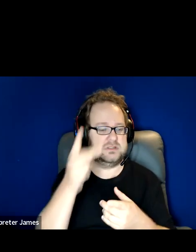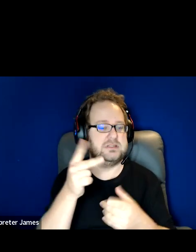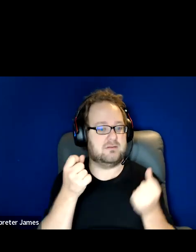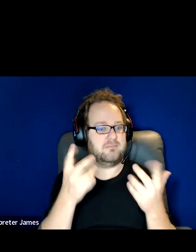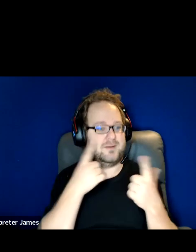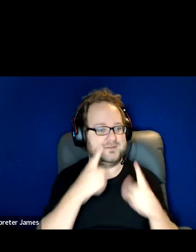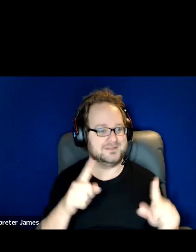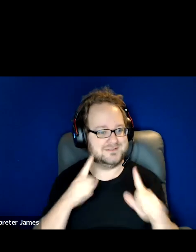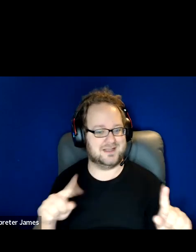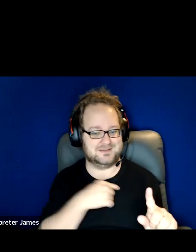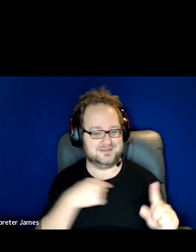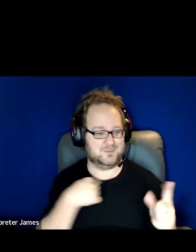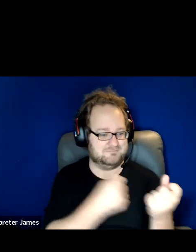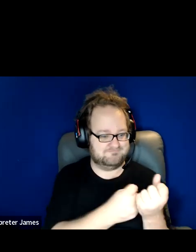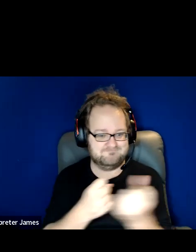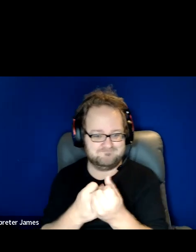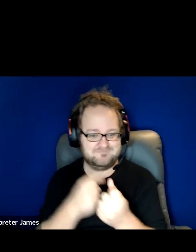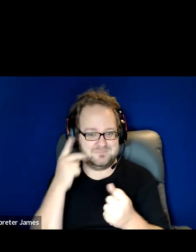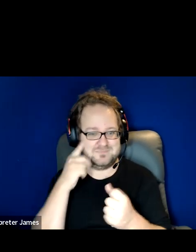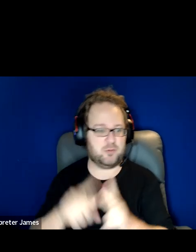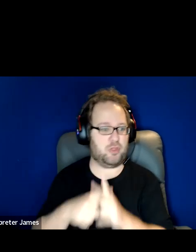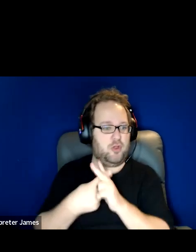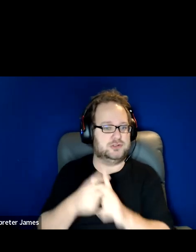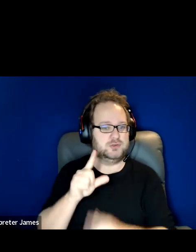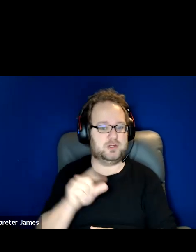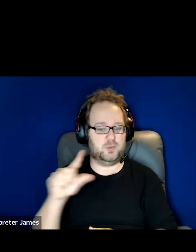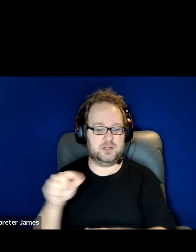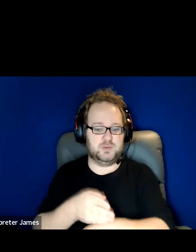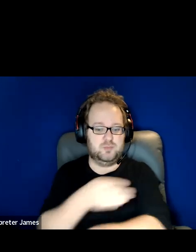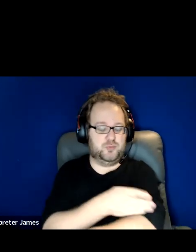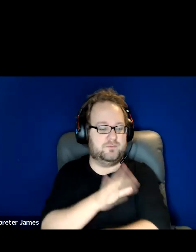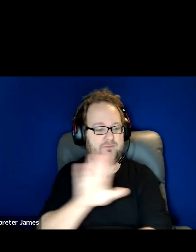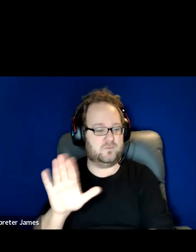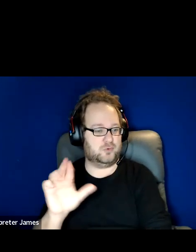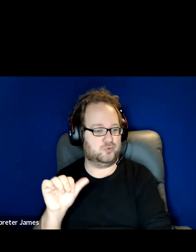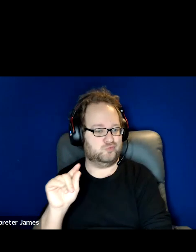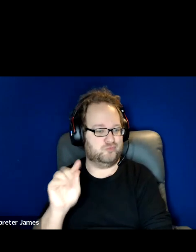launched in 2020 to improve adult vaccination rates. The